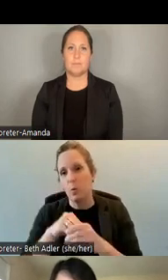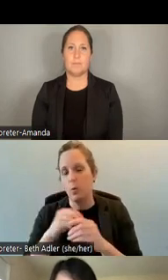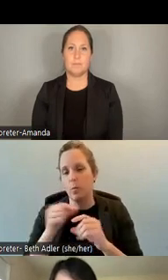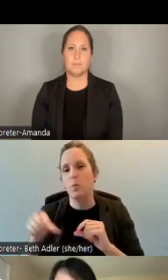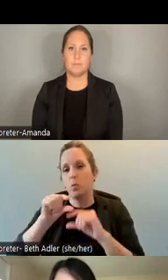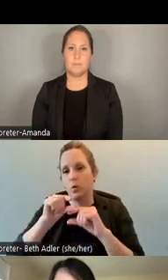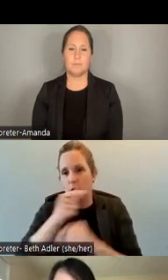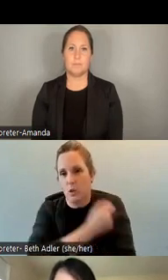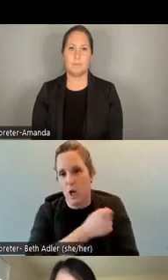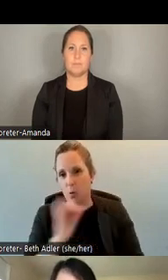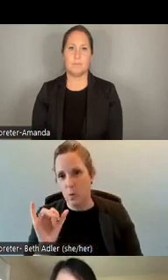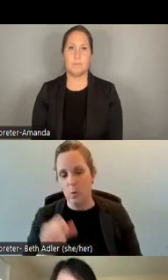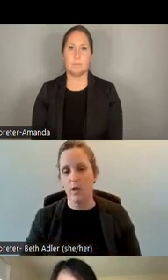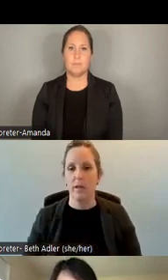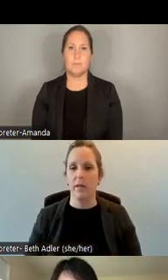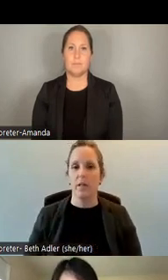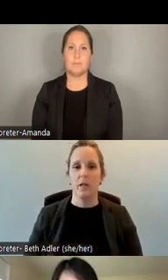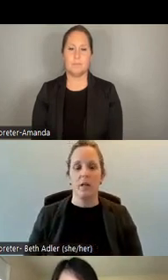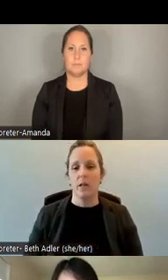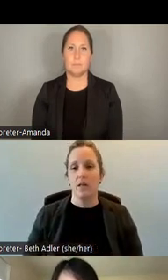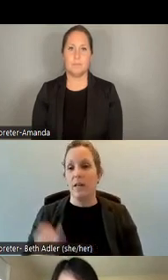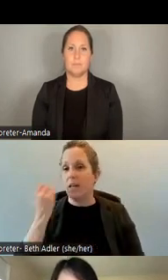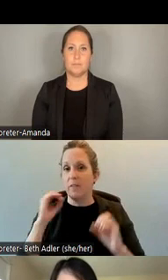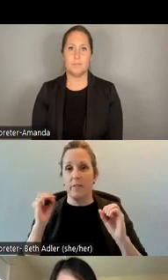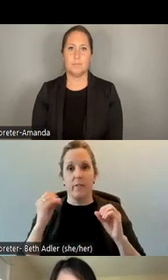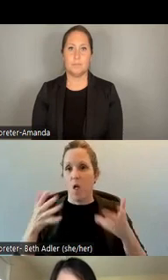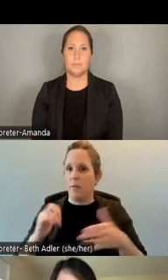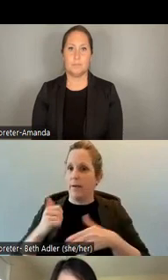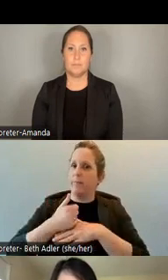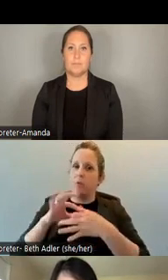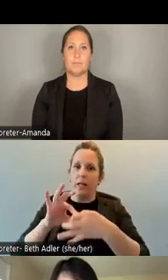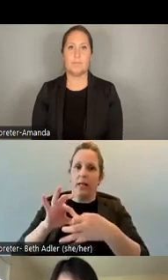believe had we not had those pre-existing in relationships well with our patients on the